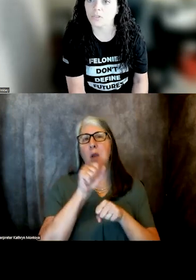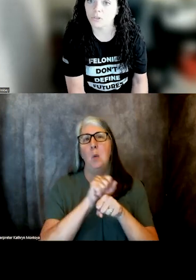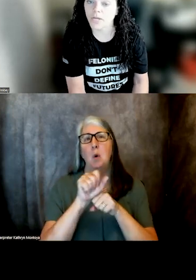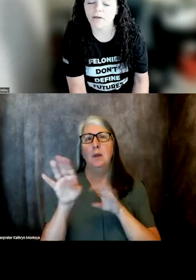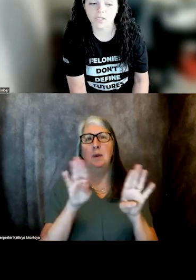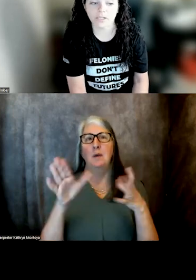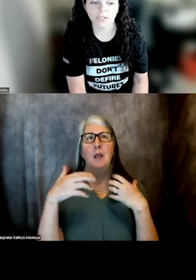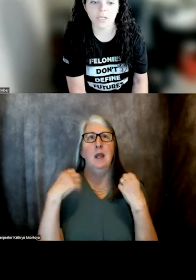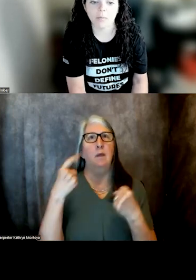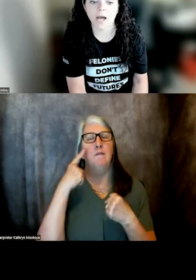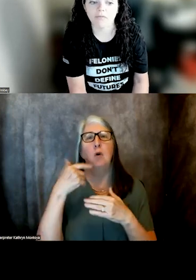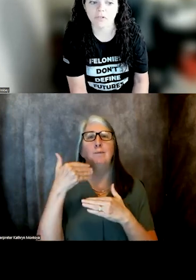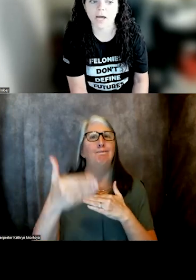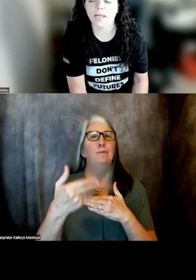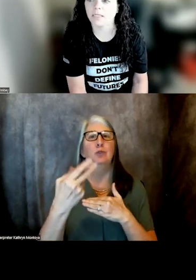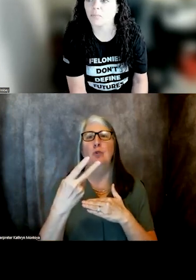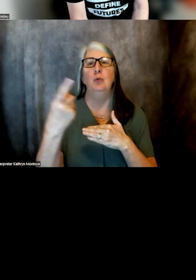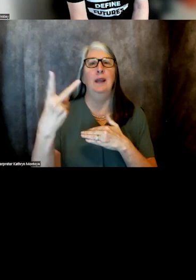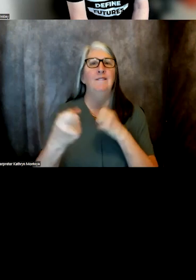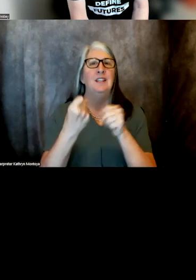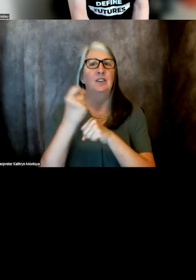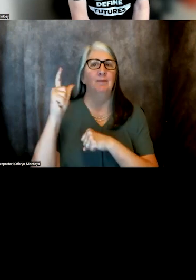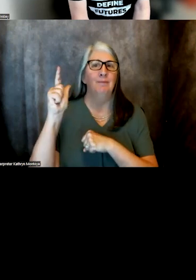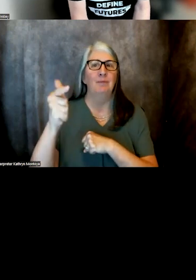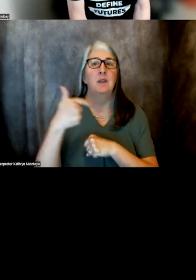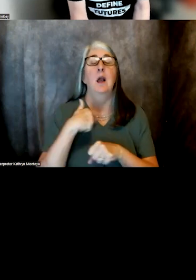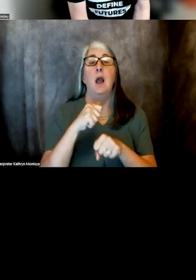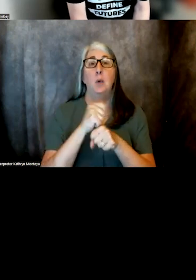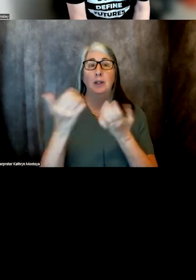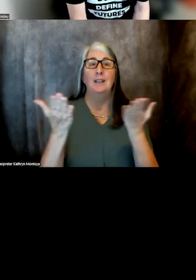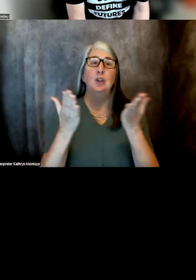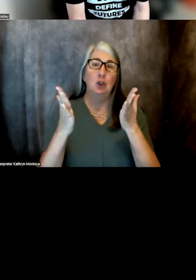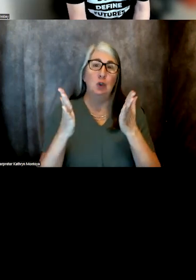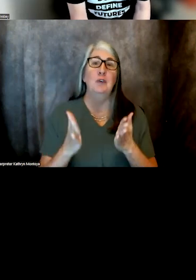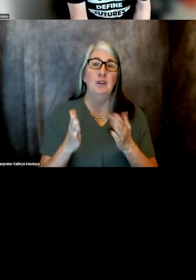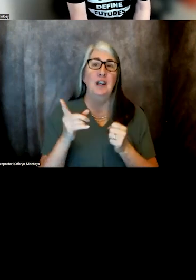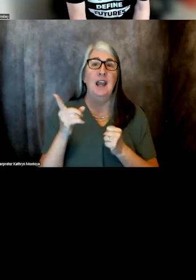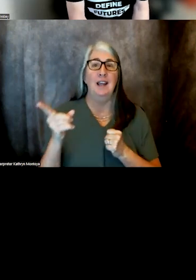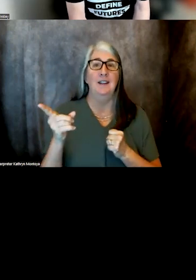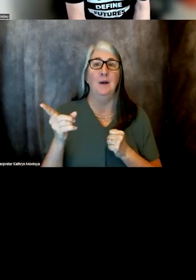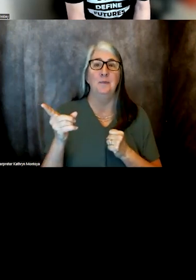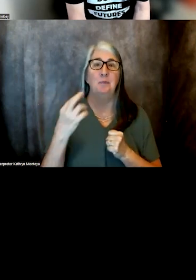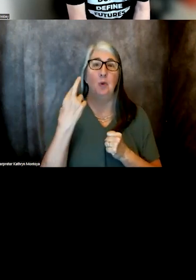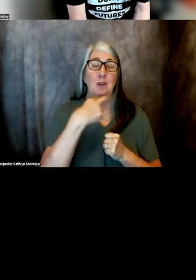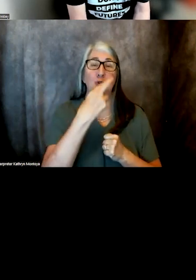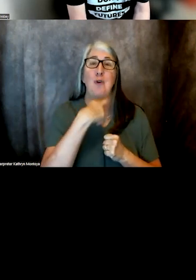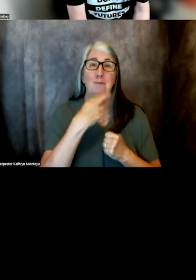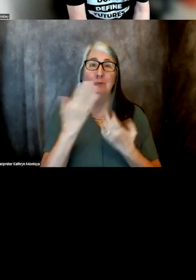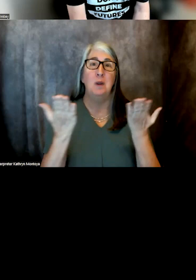TWO AND A HALF YEARS. I WORKED AS A SERVER FOR QUITE A AWHILE